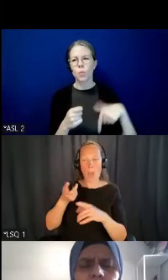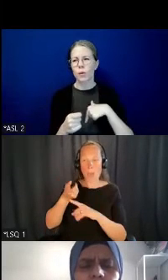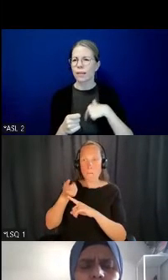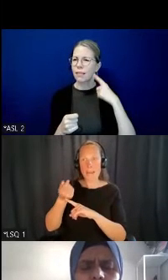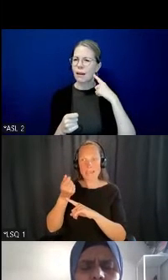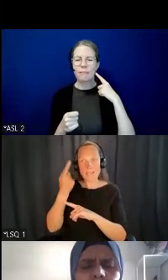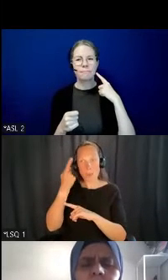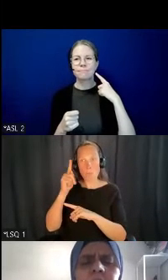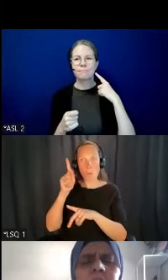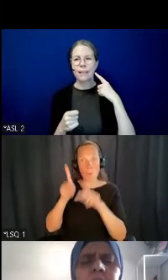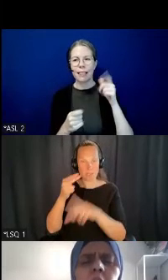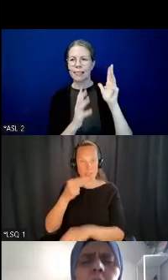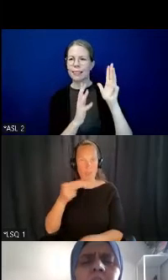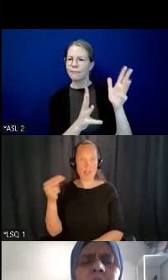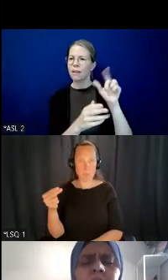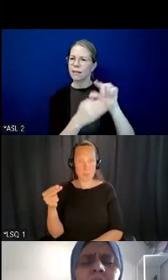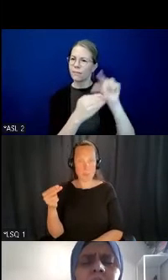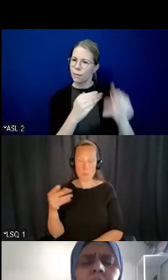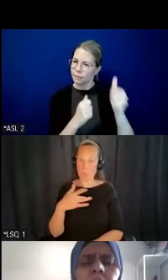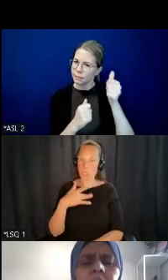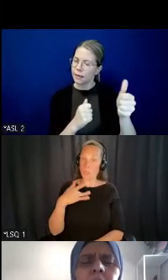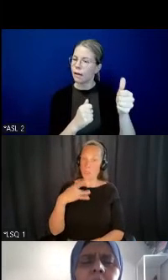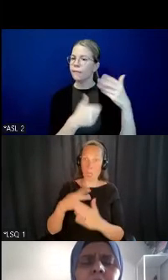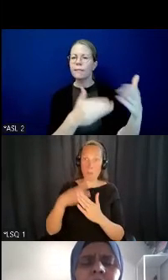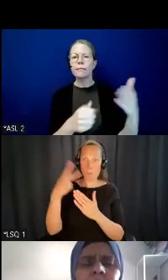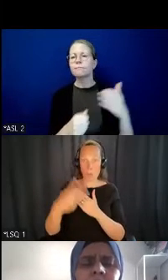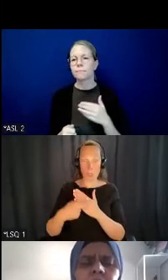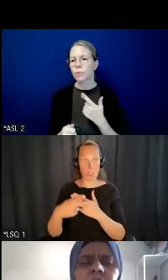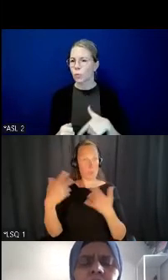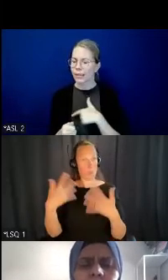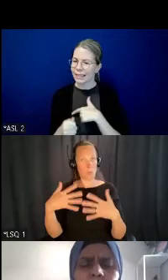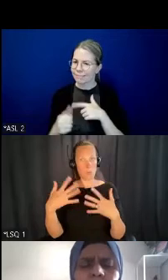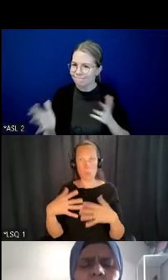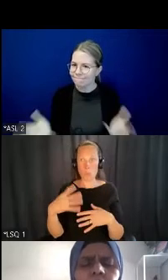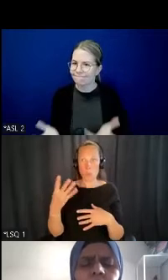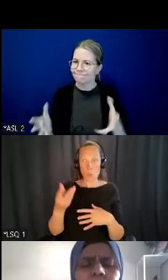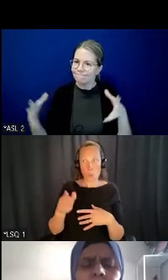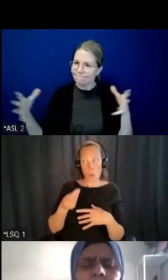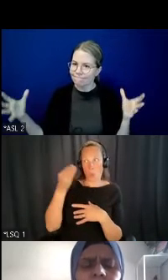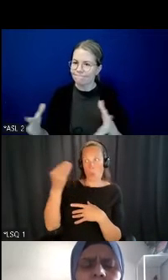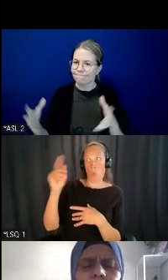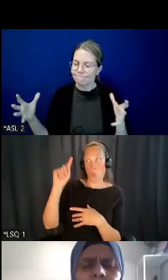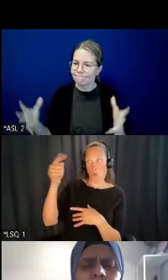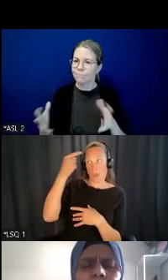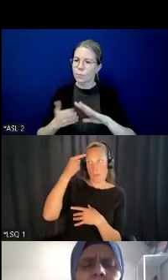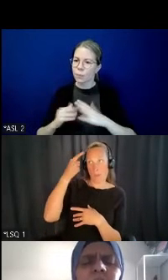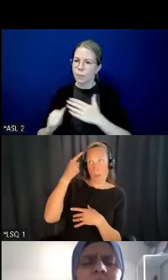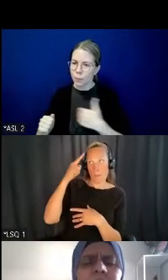FORWARD. SO WE BEGAN MOBILIZING. WE BROUGHT TOGETHER SUCH WEBINARS TO BETTER INFORM PEOPLE,